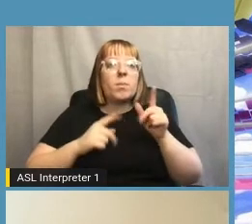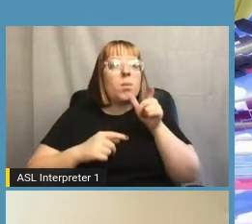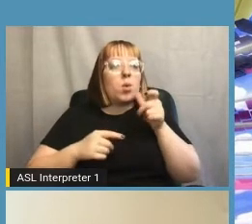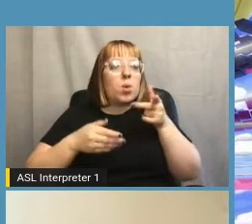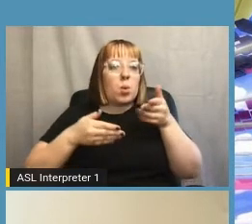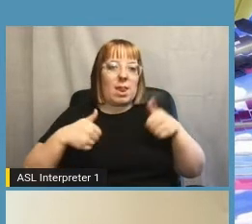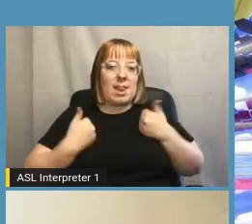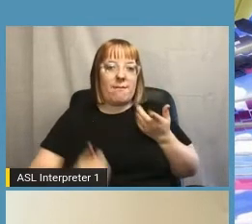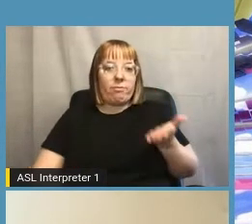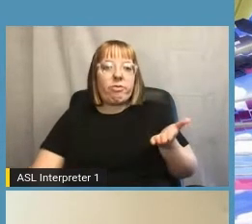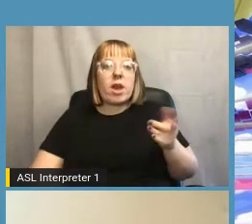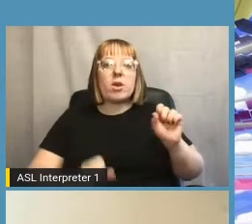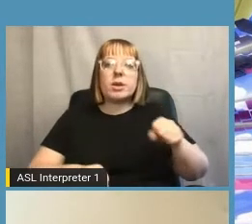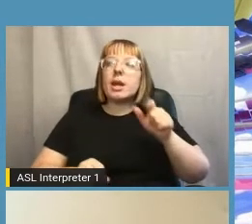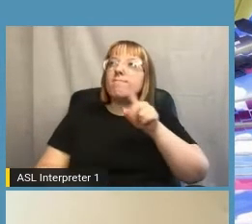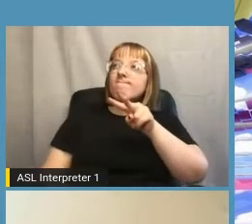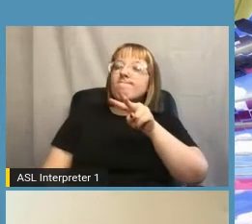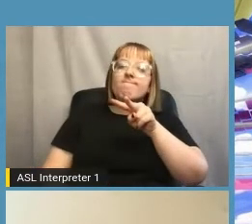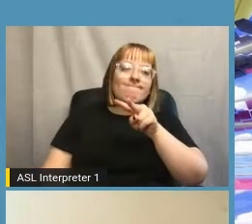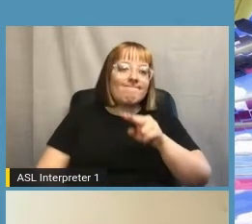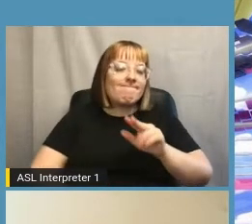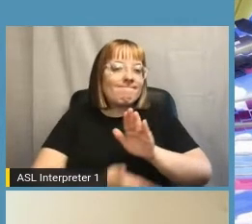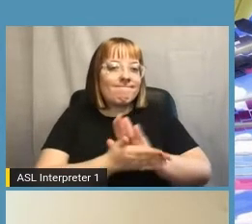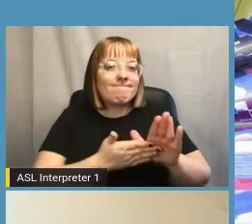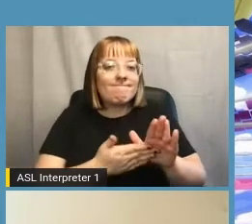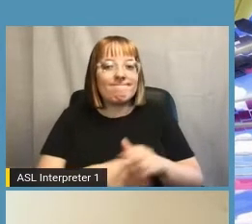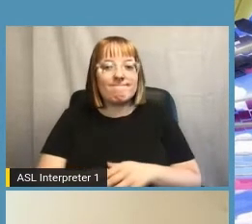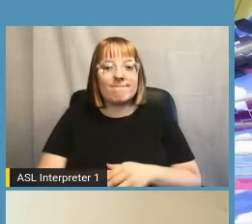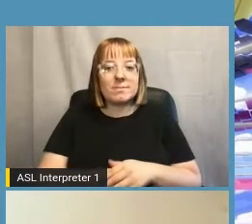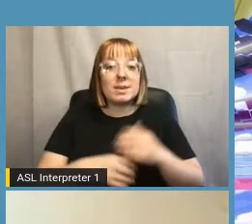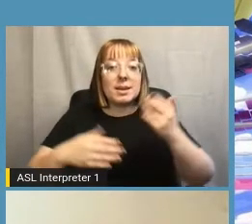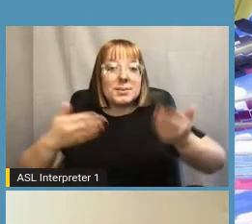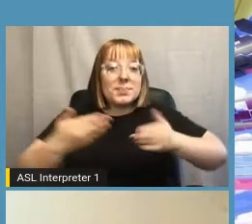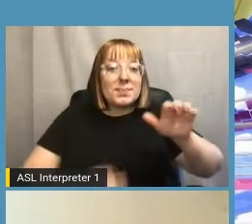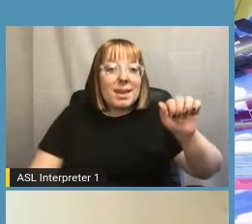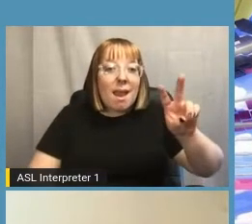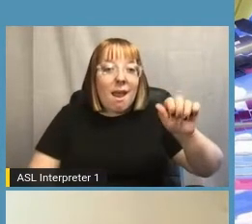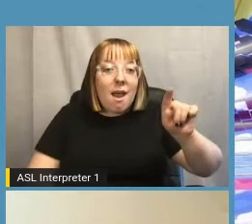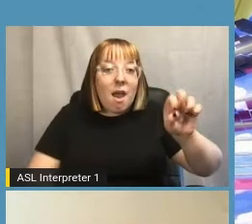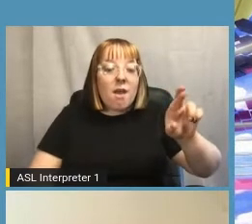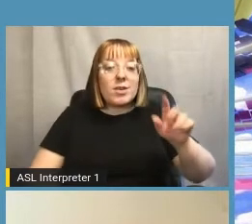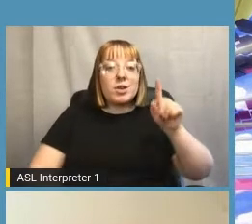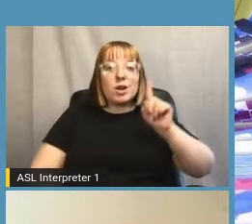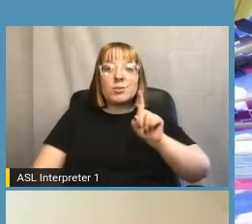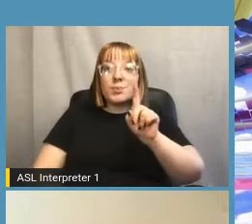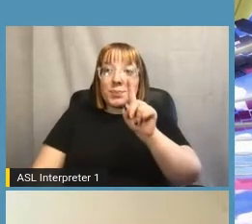who greeted people as avatars as they came into the exhibition and then they could just go in um